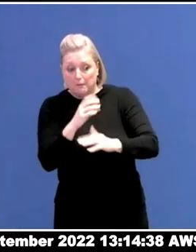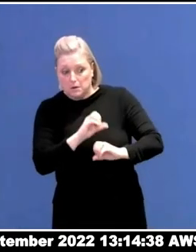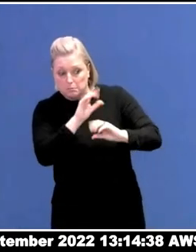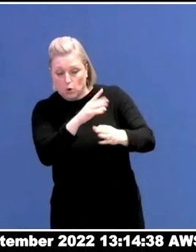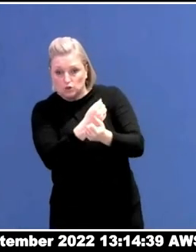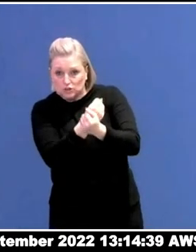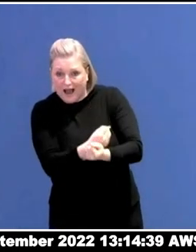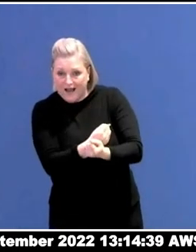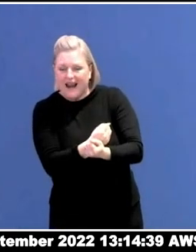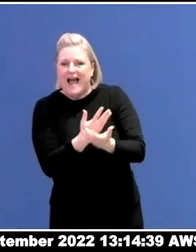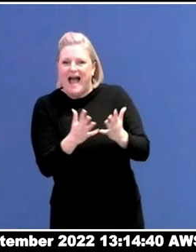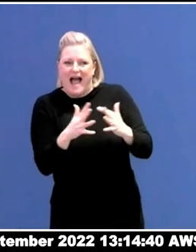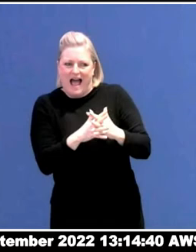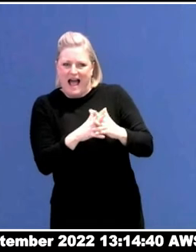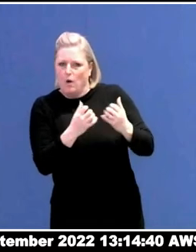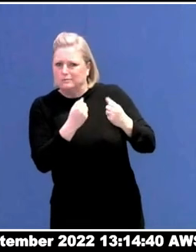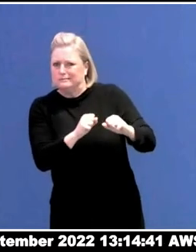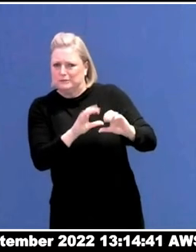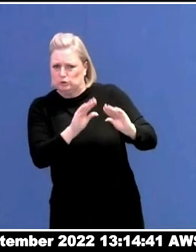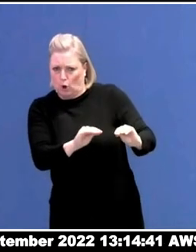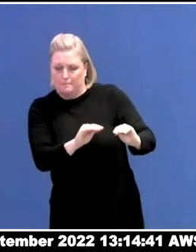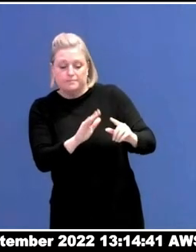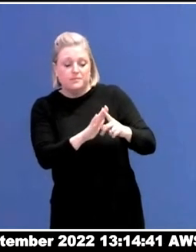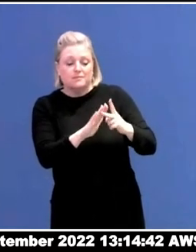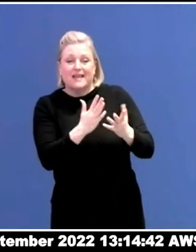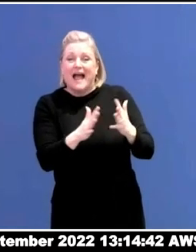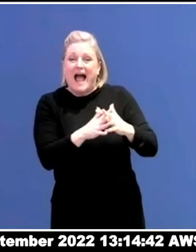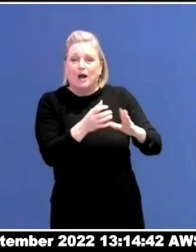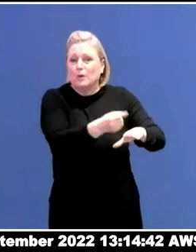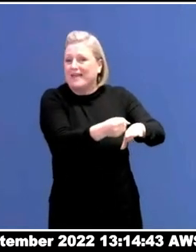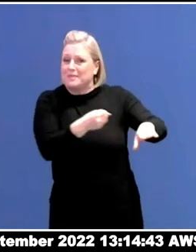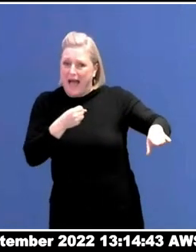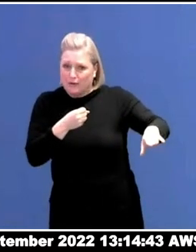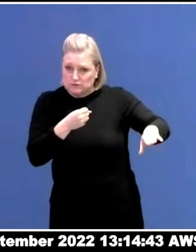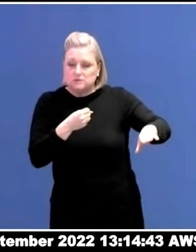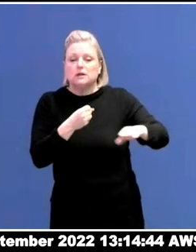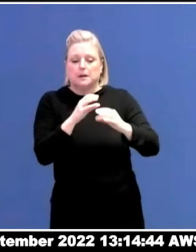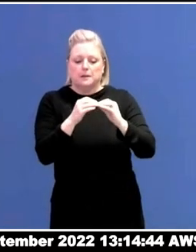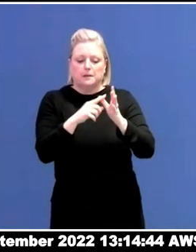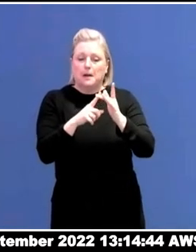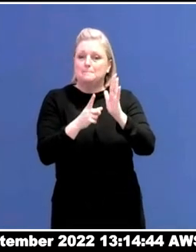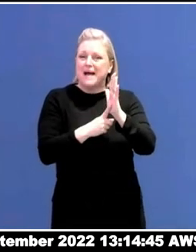If they are in prison, how do we get them out. Like, so that could be a bail application in the Children's Court of Queensland if they